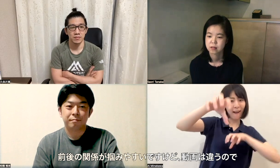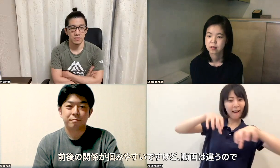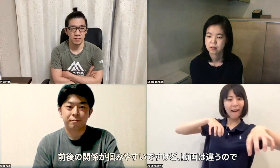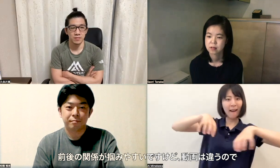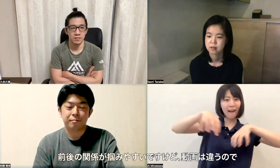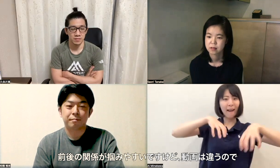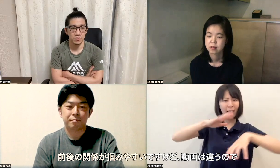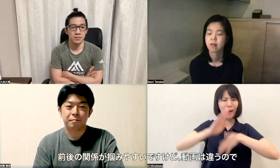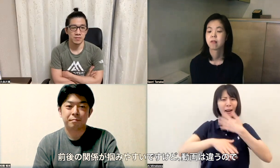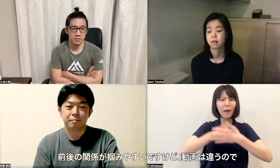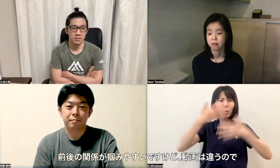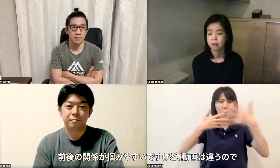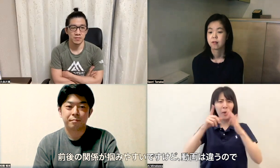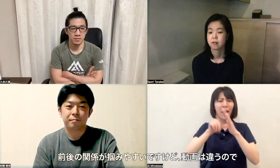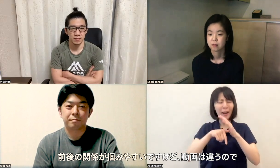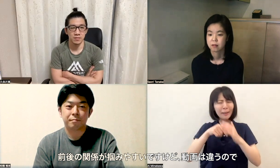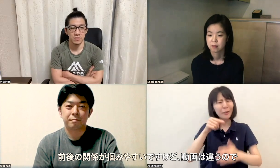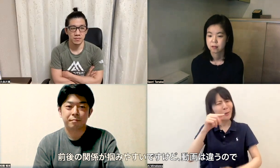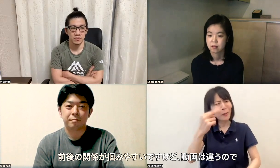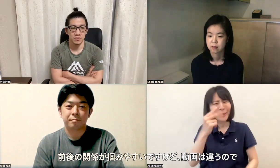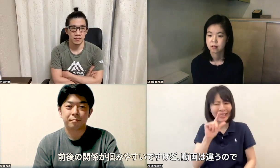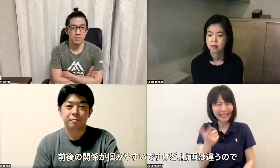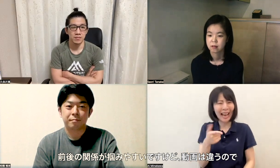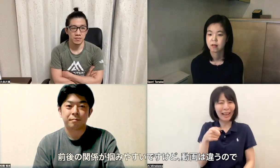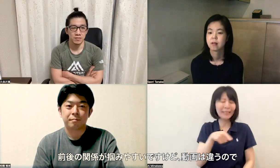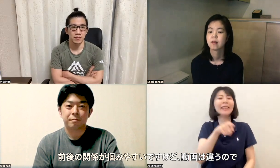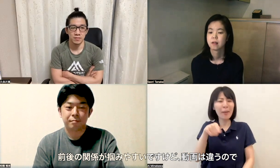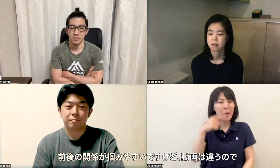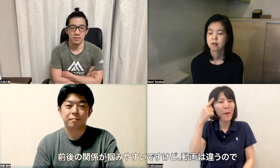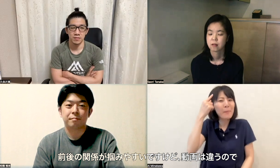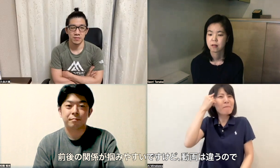some spatial expressions look differently,